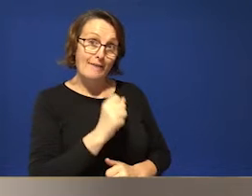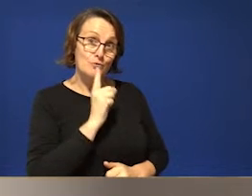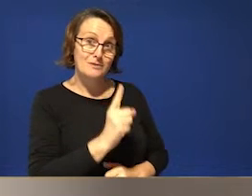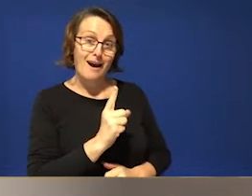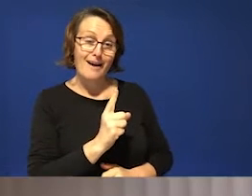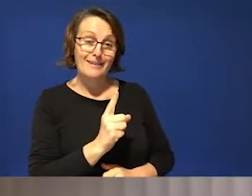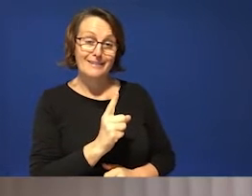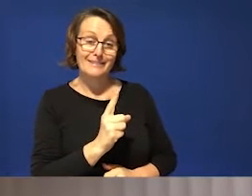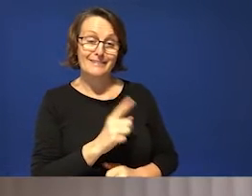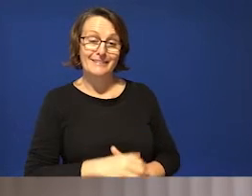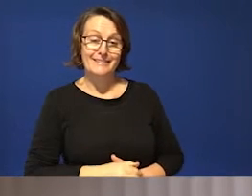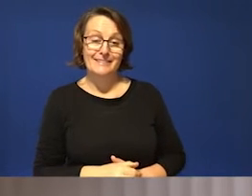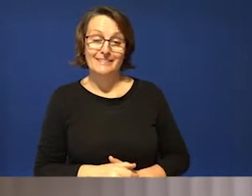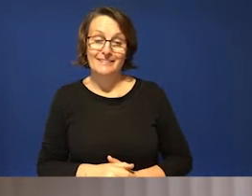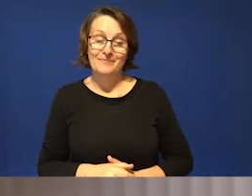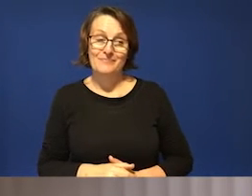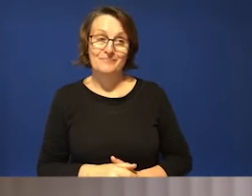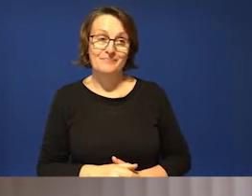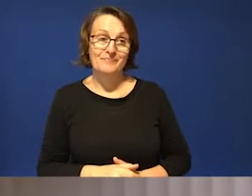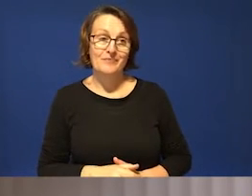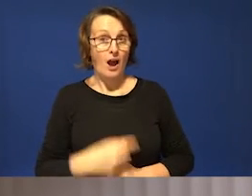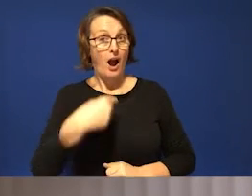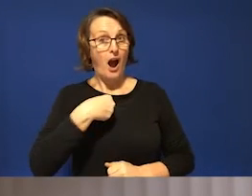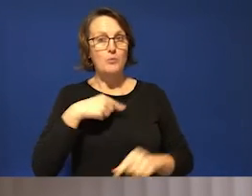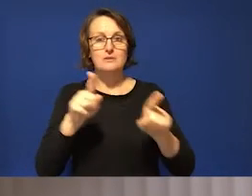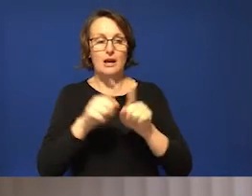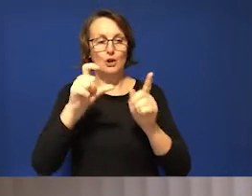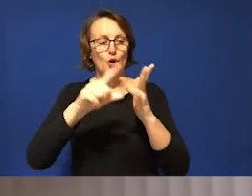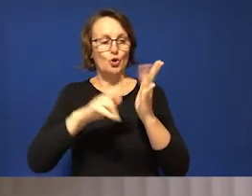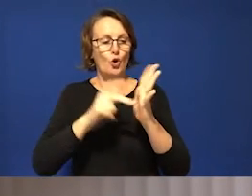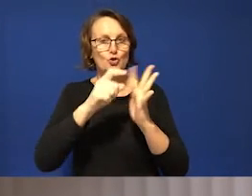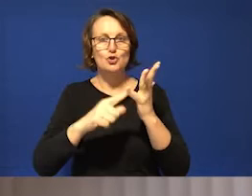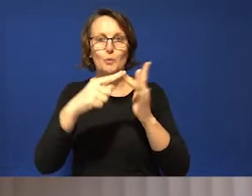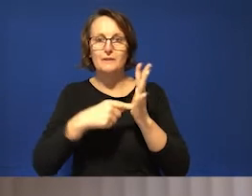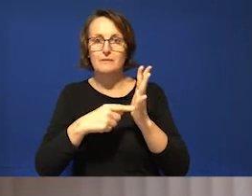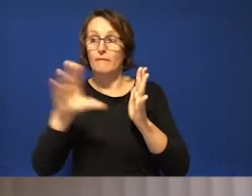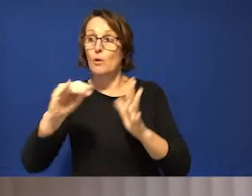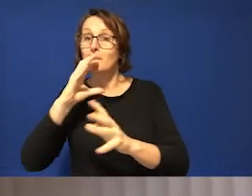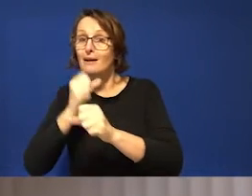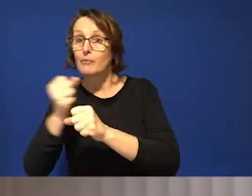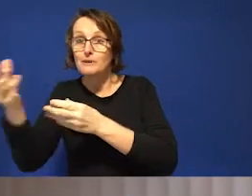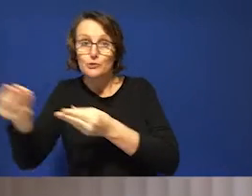I have a couple of other people do that because I was a conduit, I suppose,